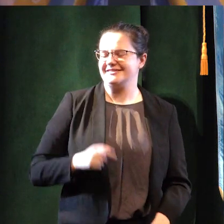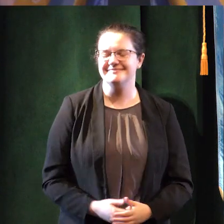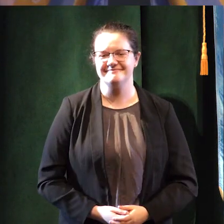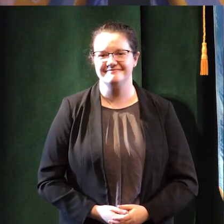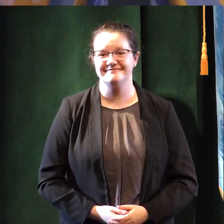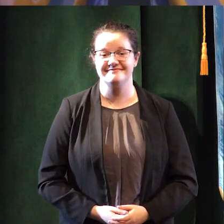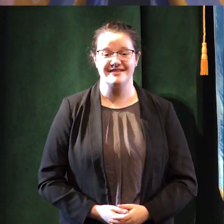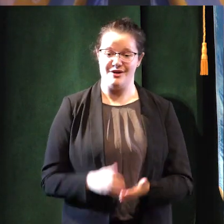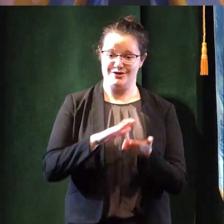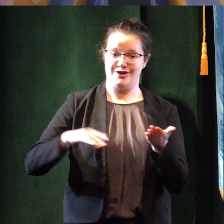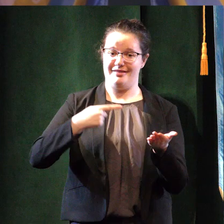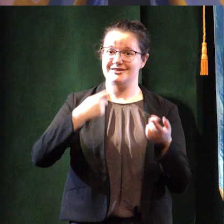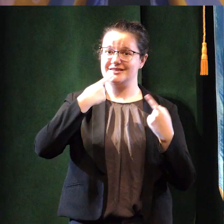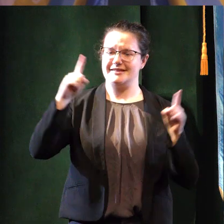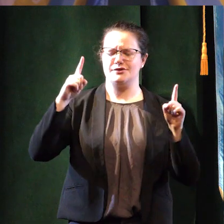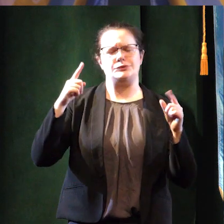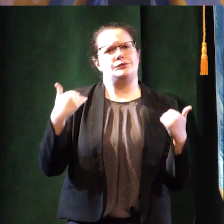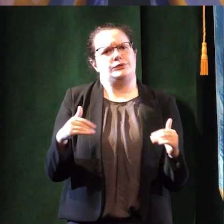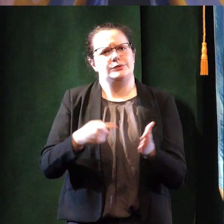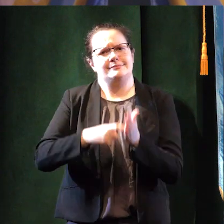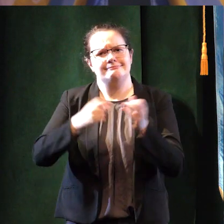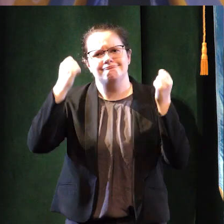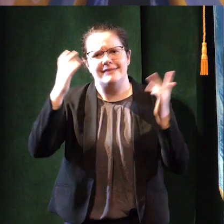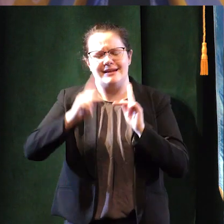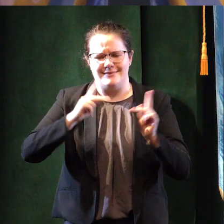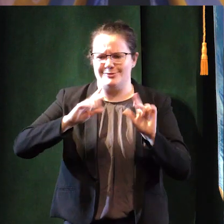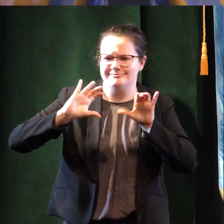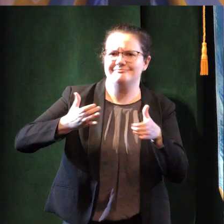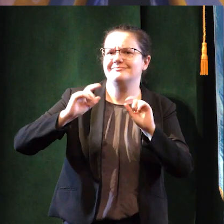successful college has a lot of moving parts and depends on a team of people,